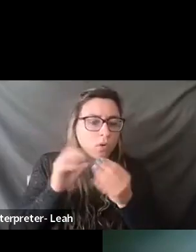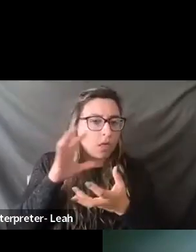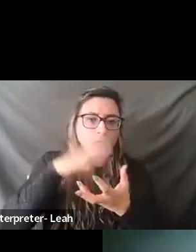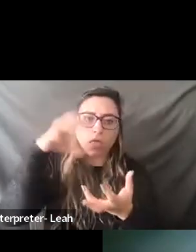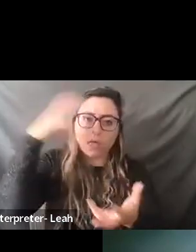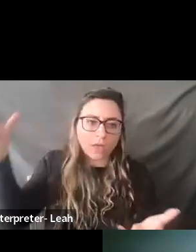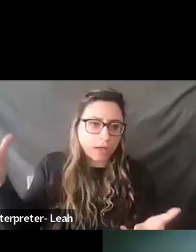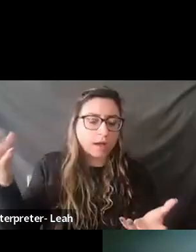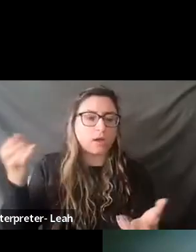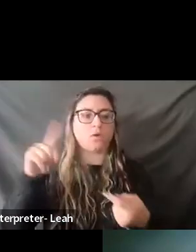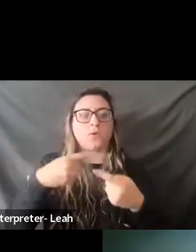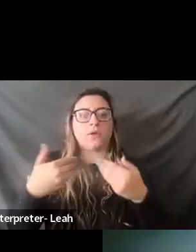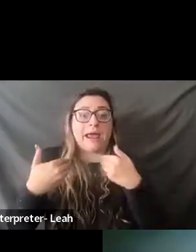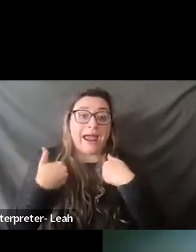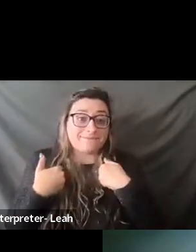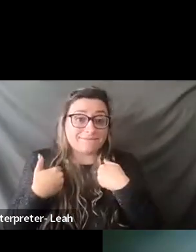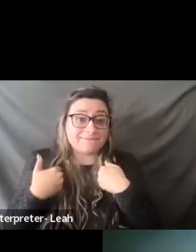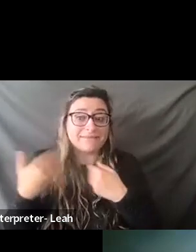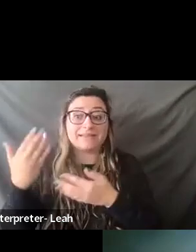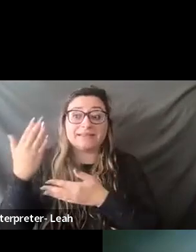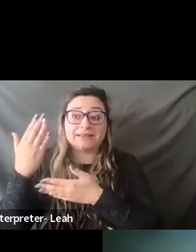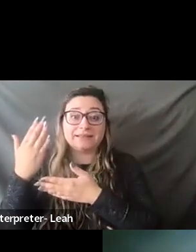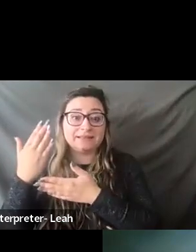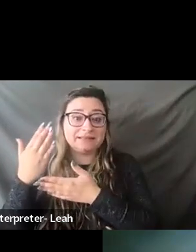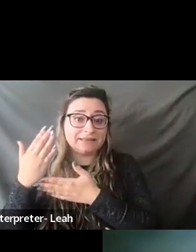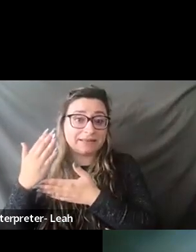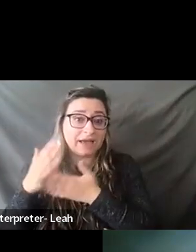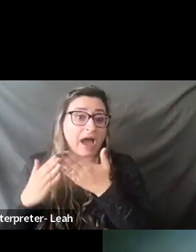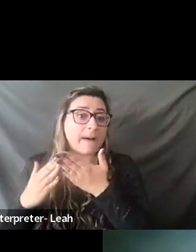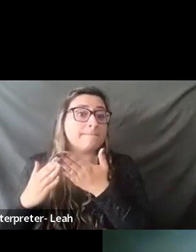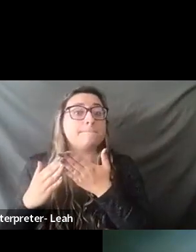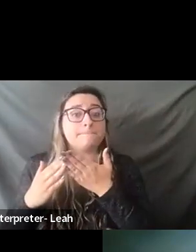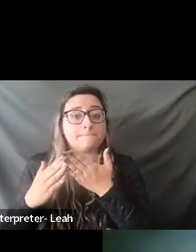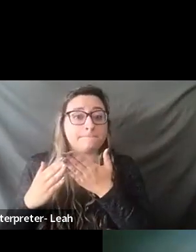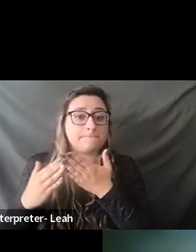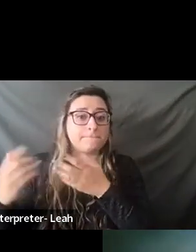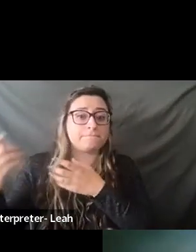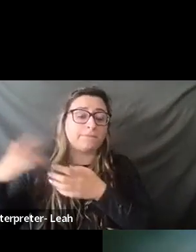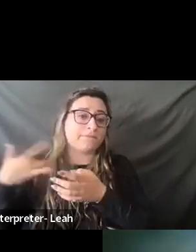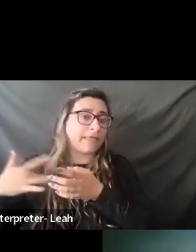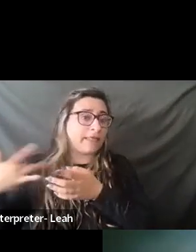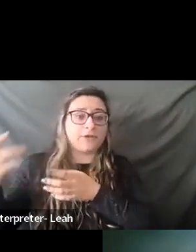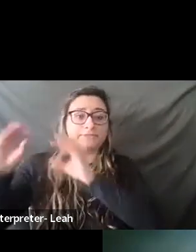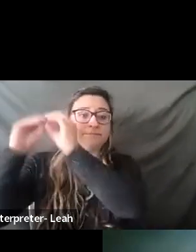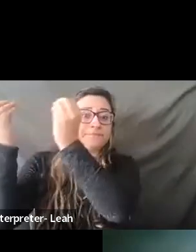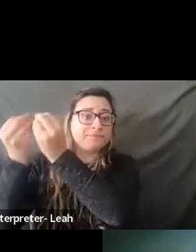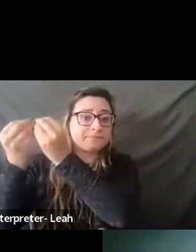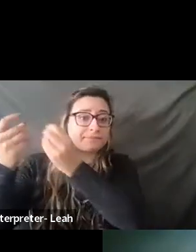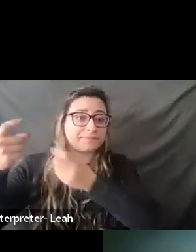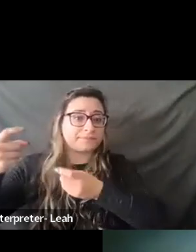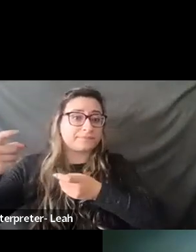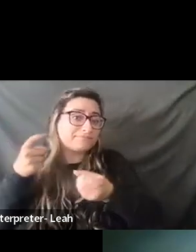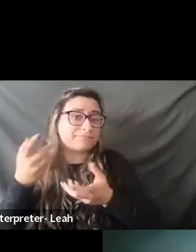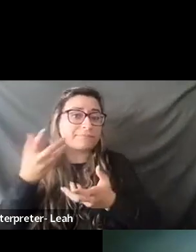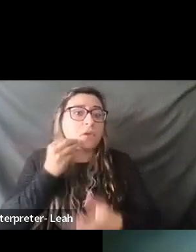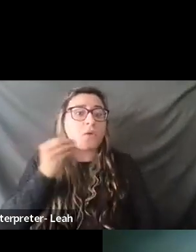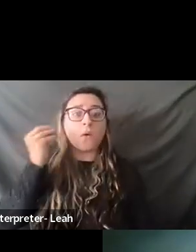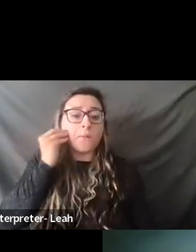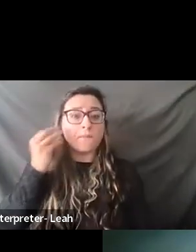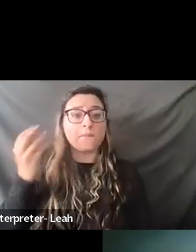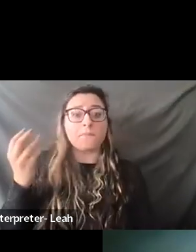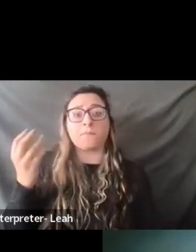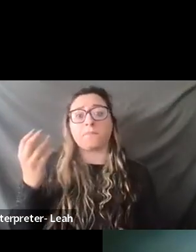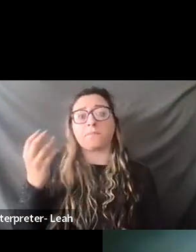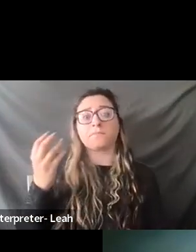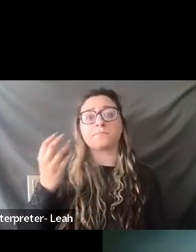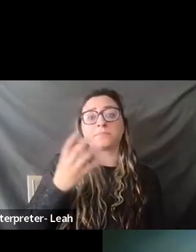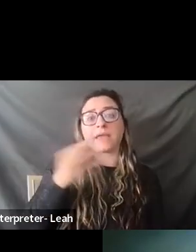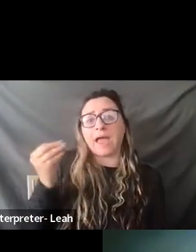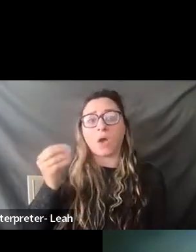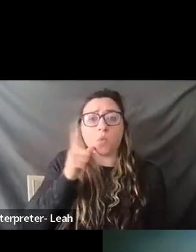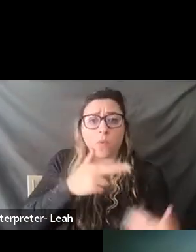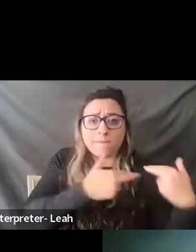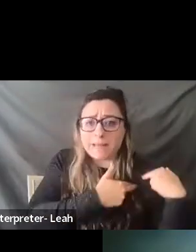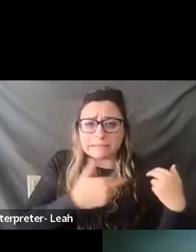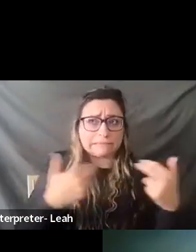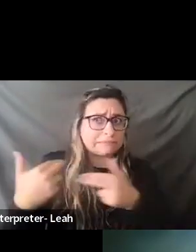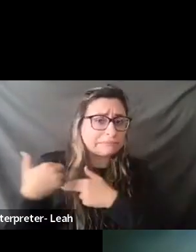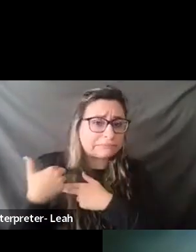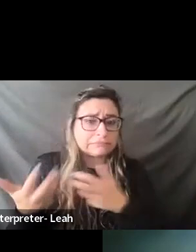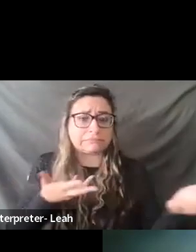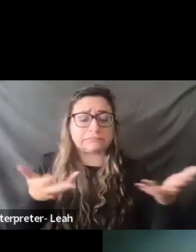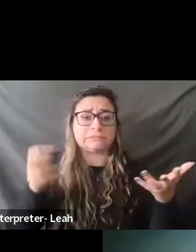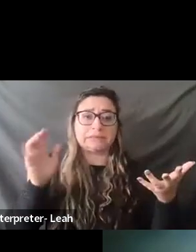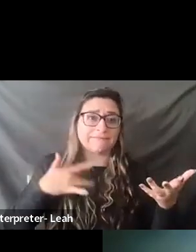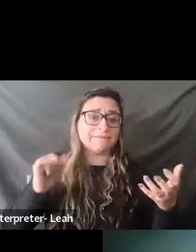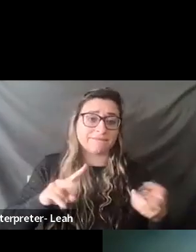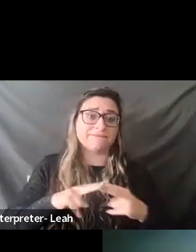Yeah, so ...